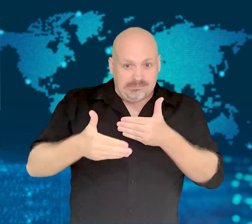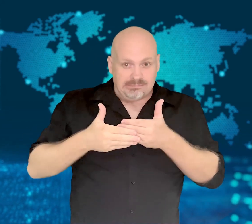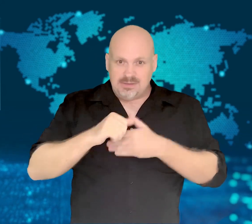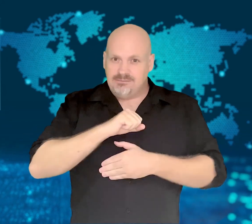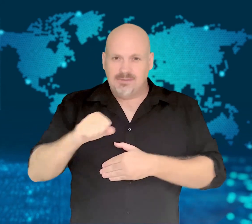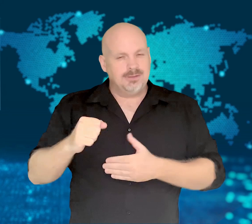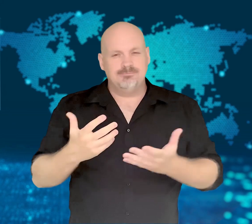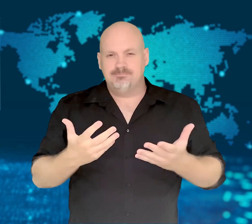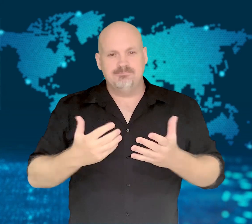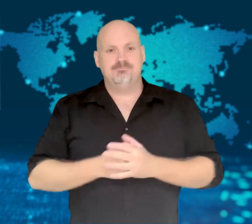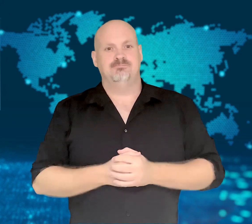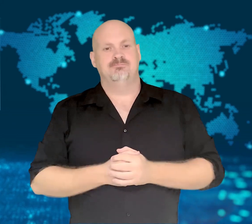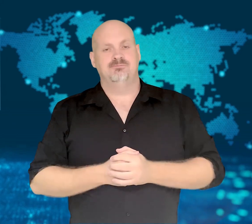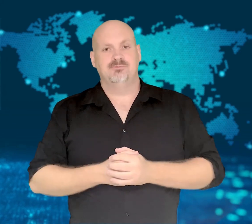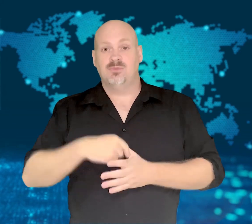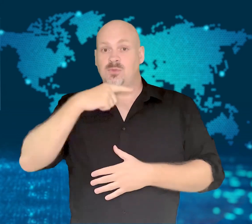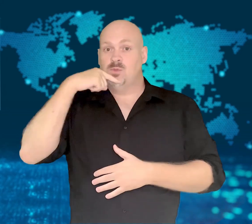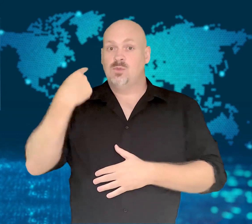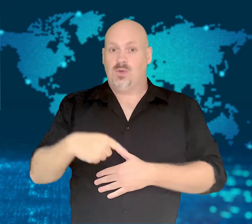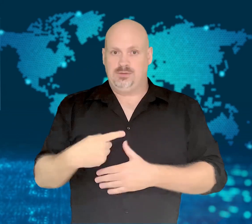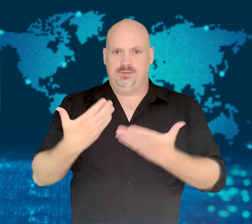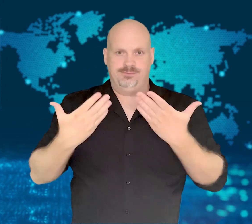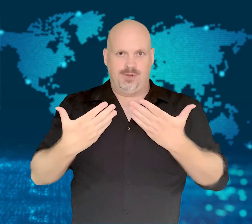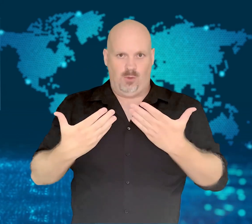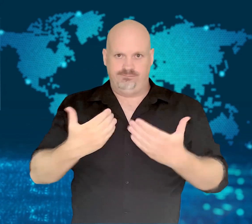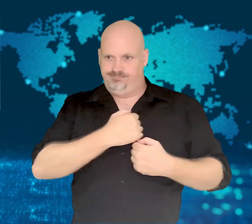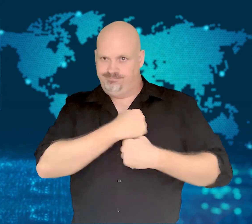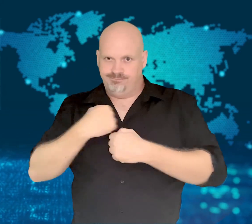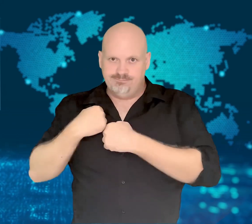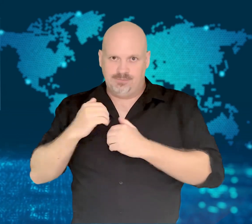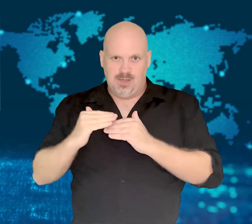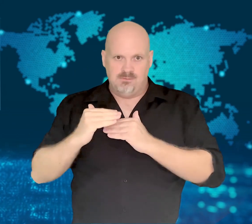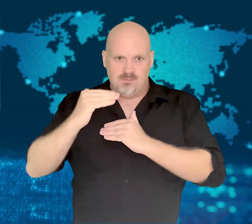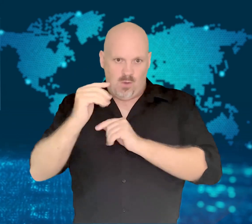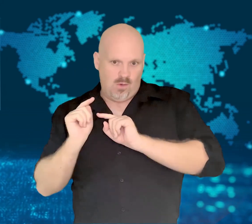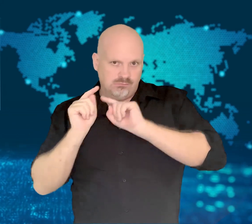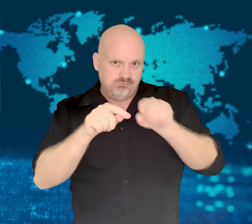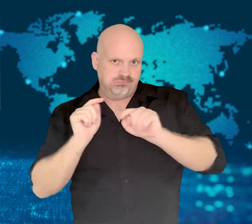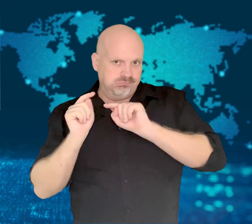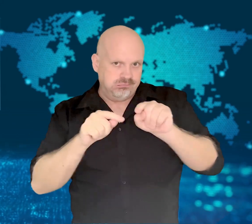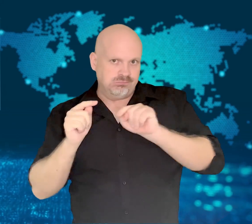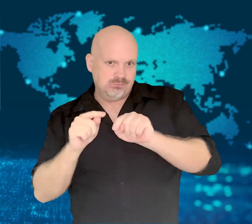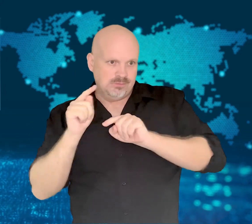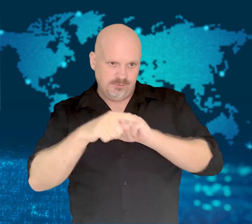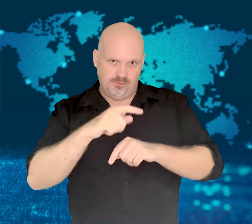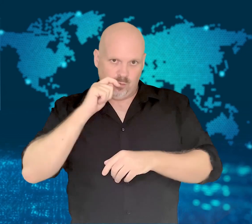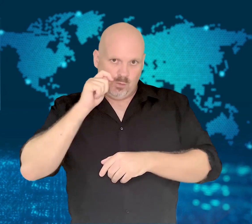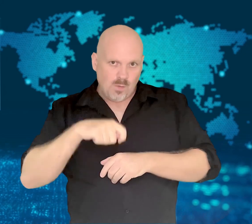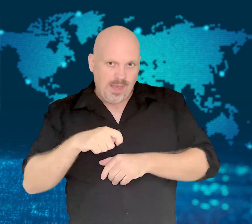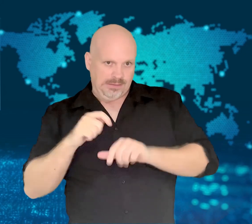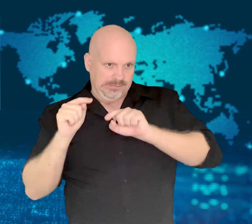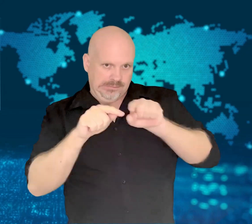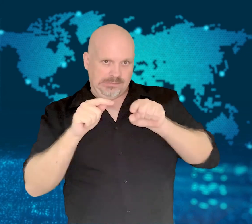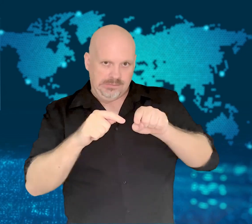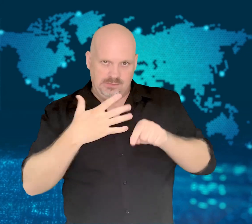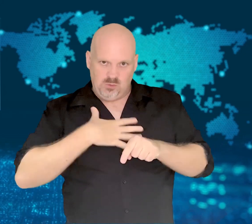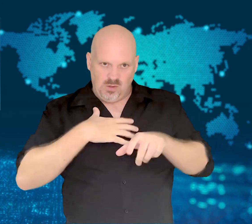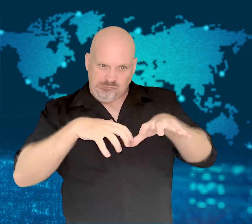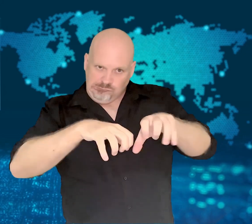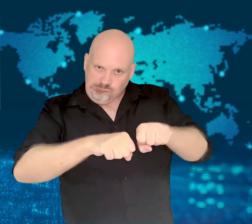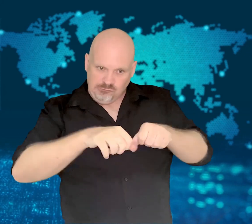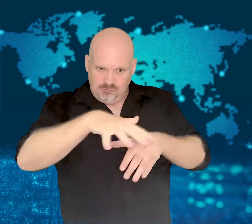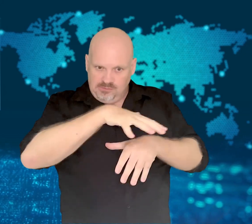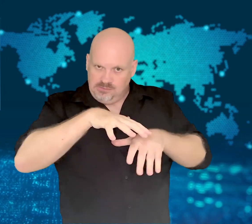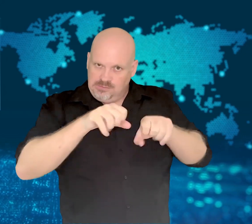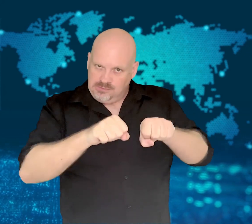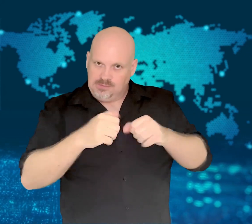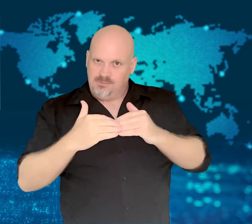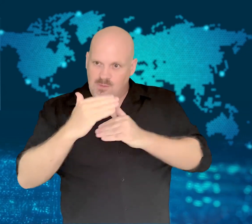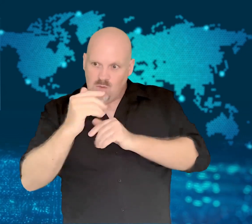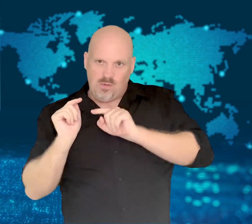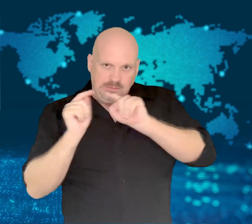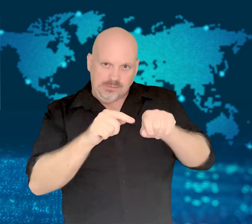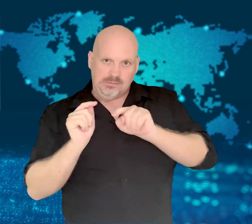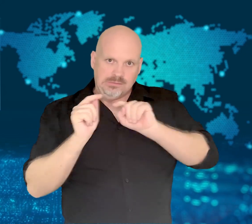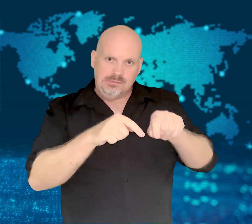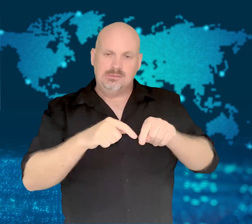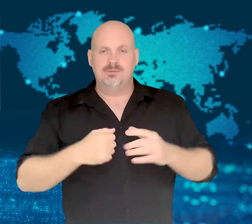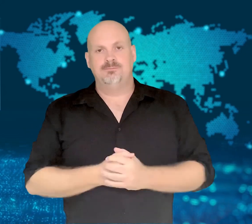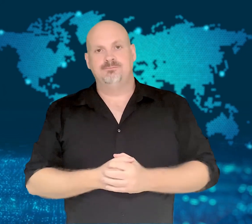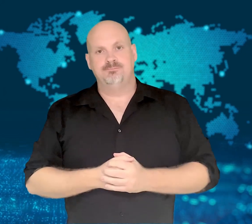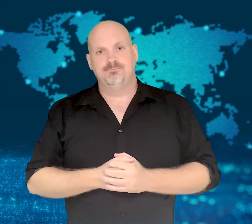Russia is sending reinforcements to the area in an effort to hold much of the region.